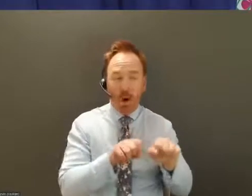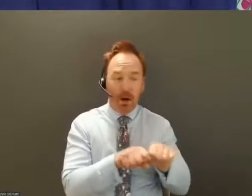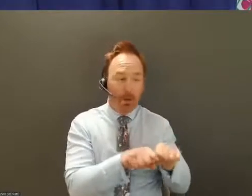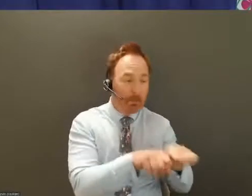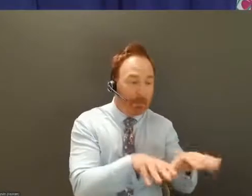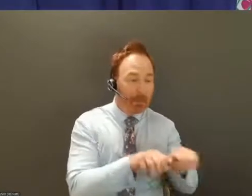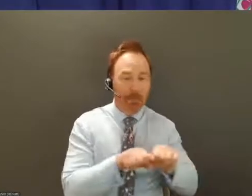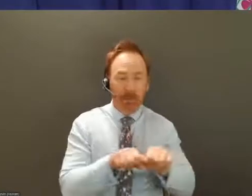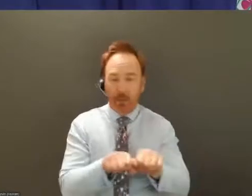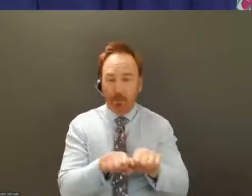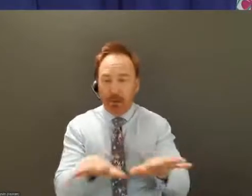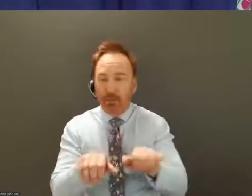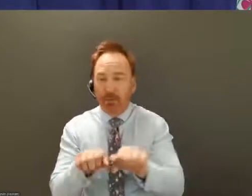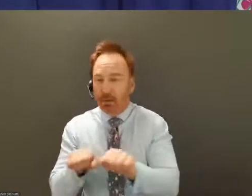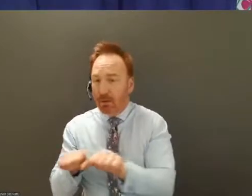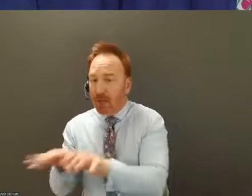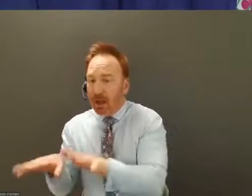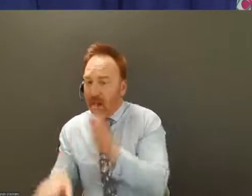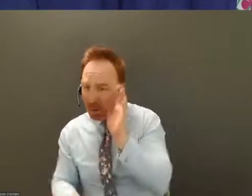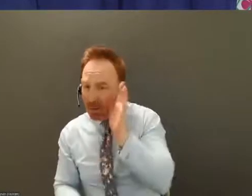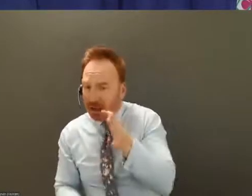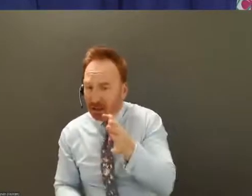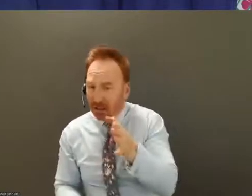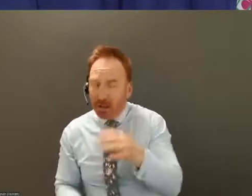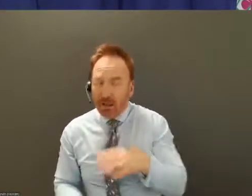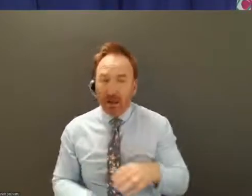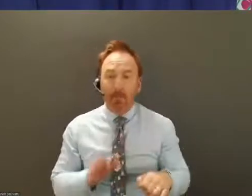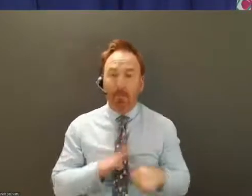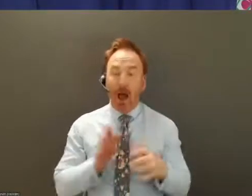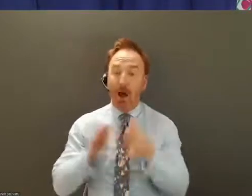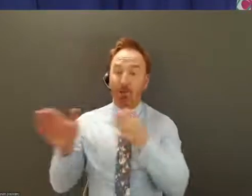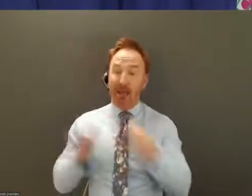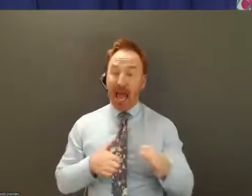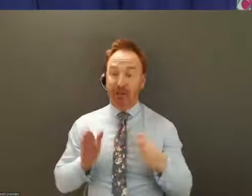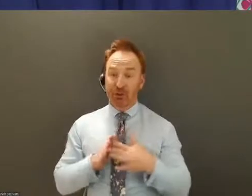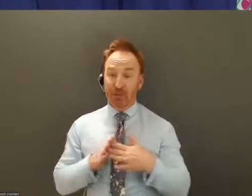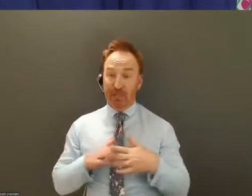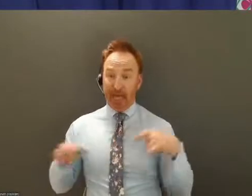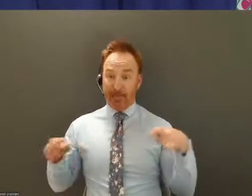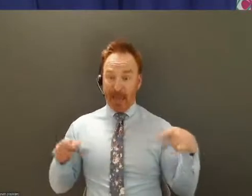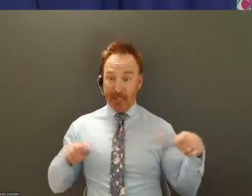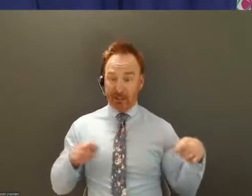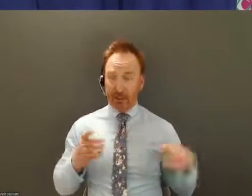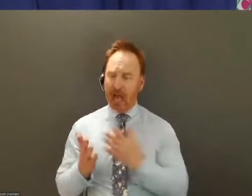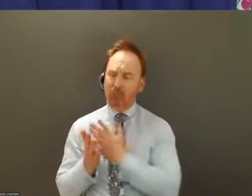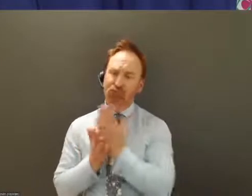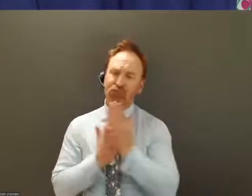variant the number of people